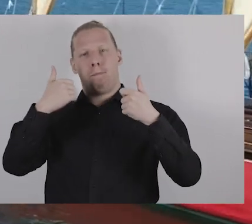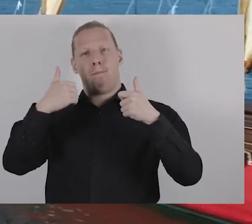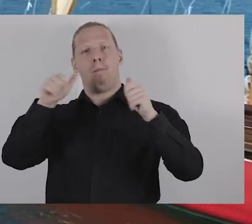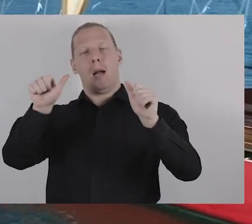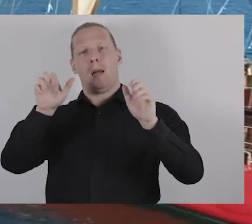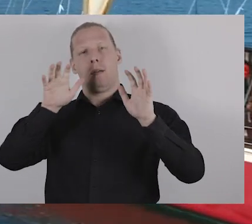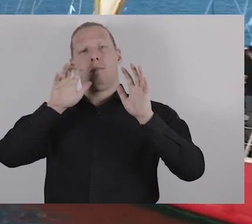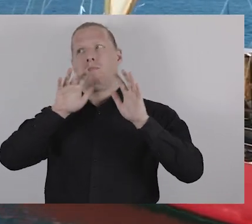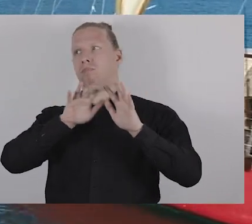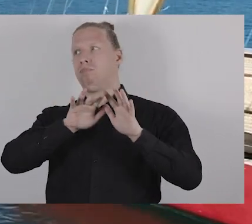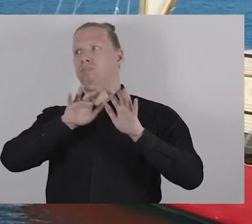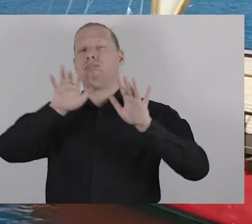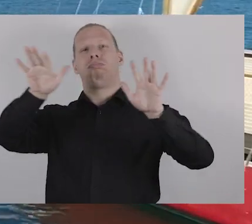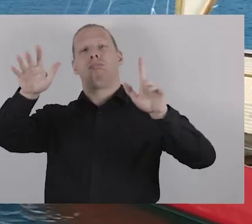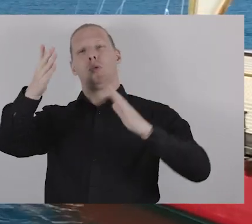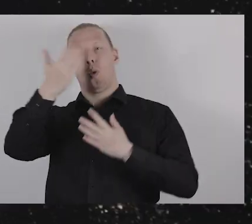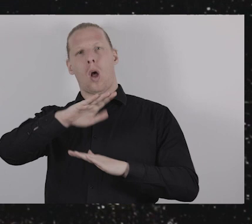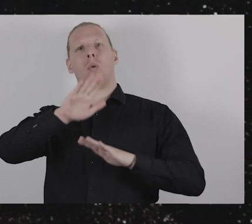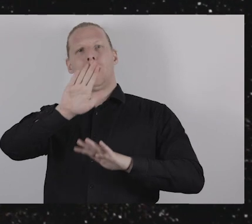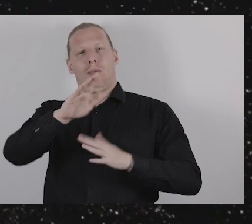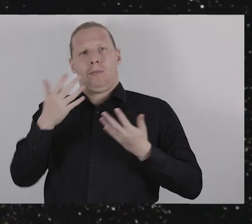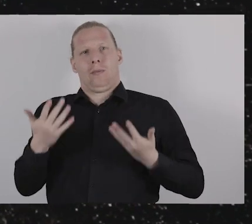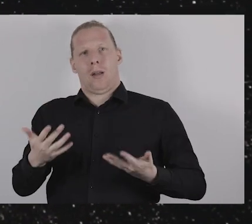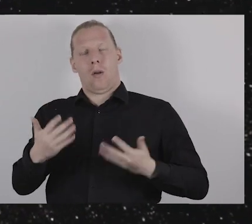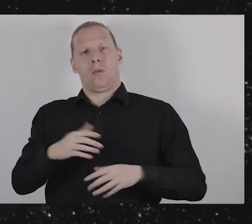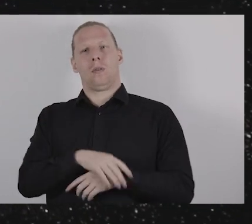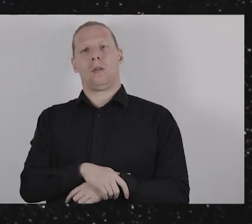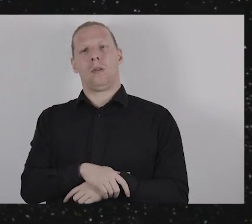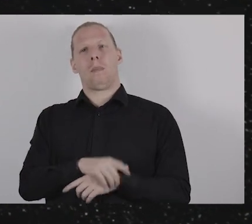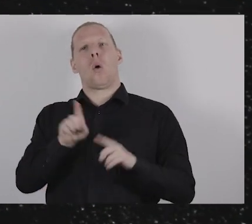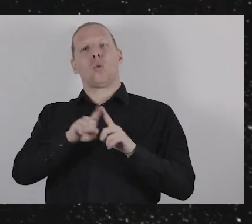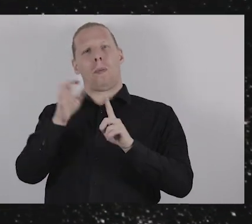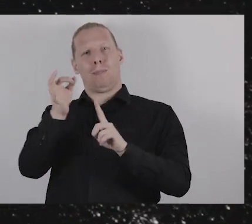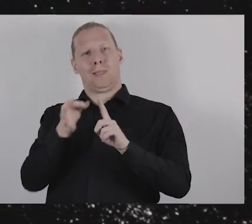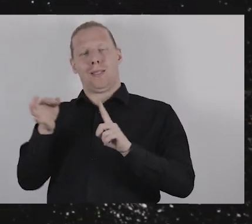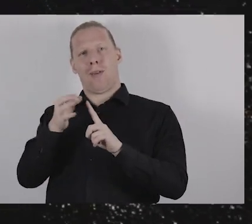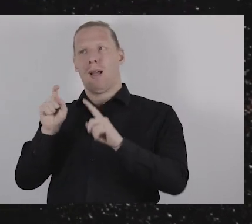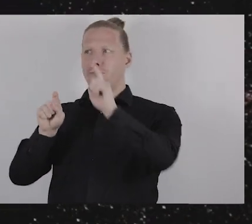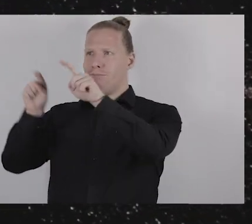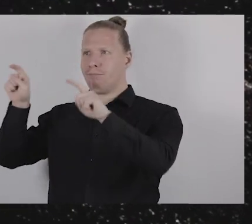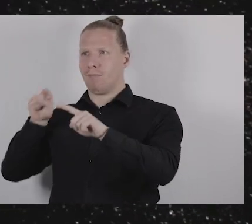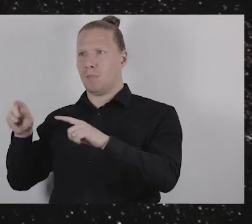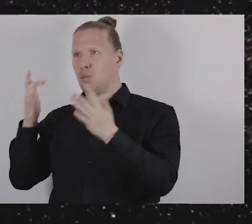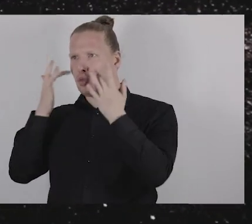have made their way across the country and over to the islands.